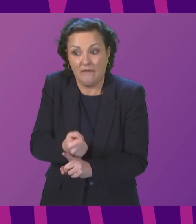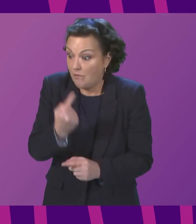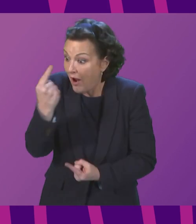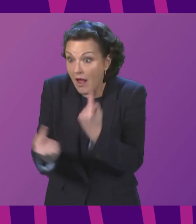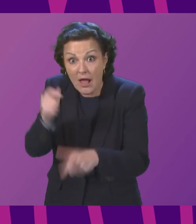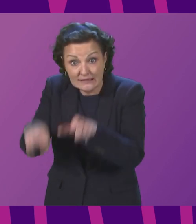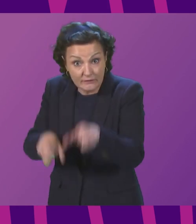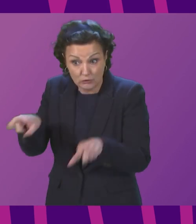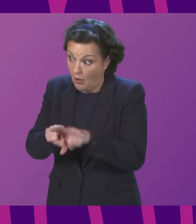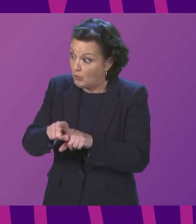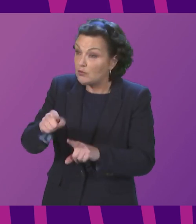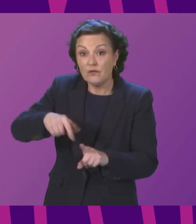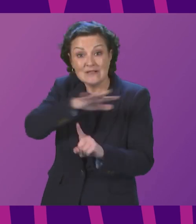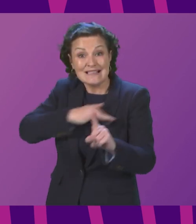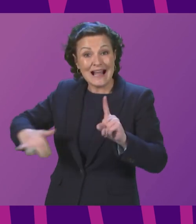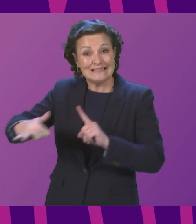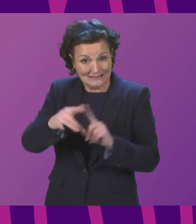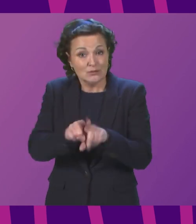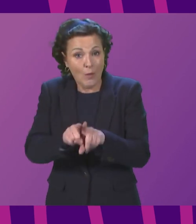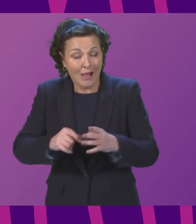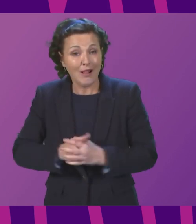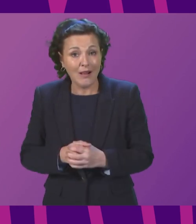if we get the virus, and for society as a whole.